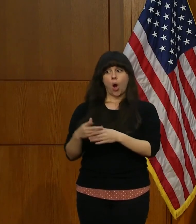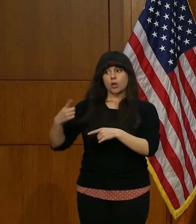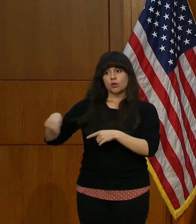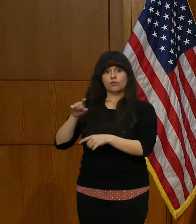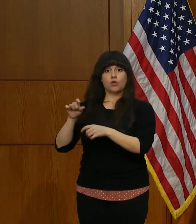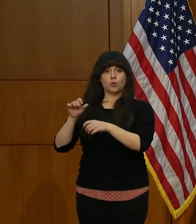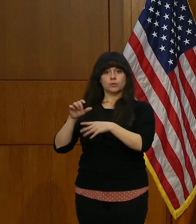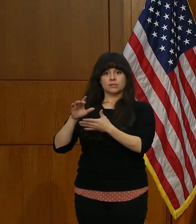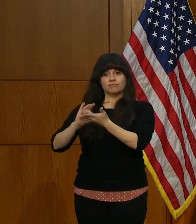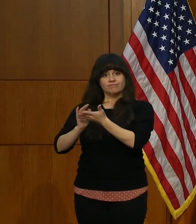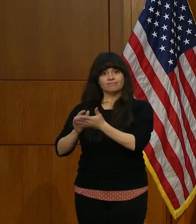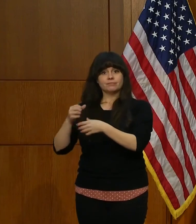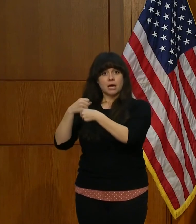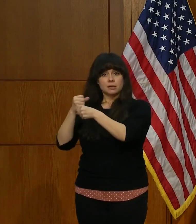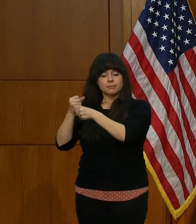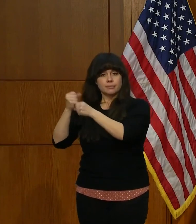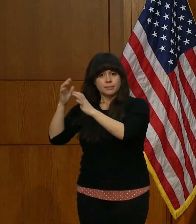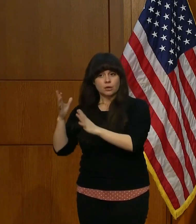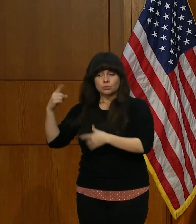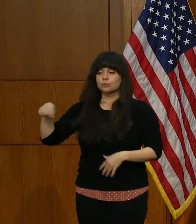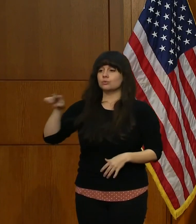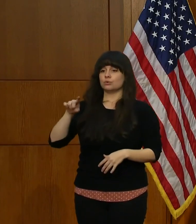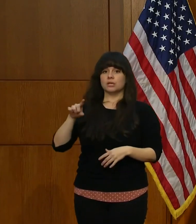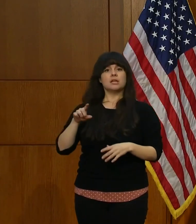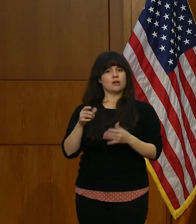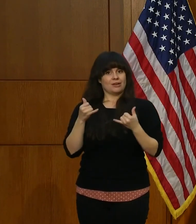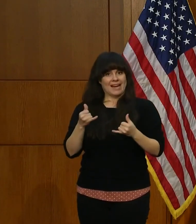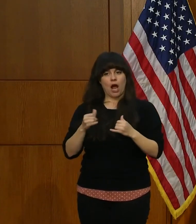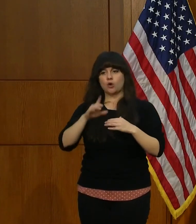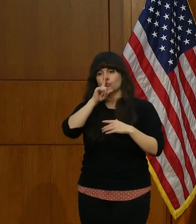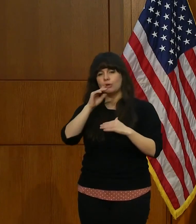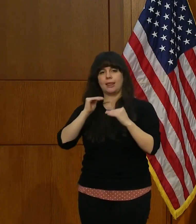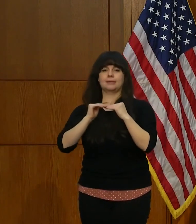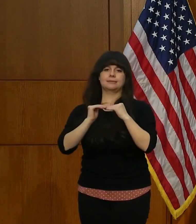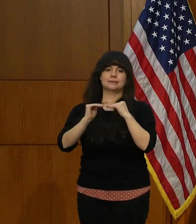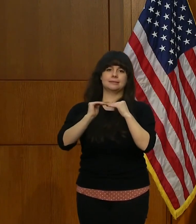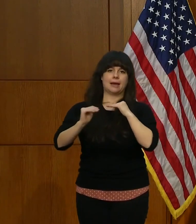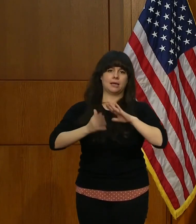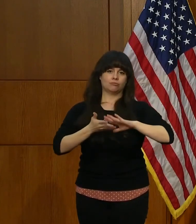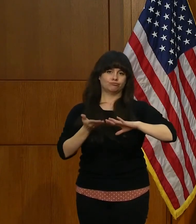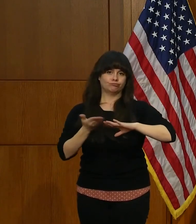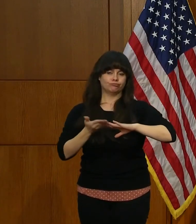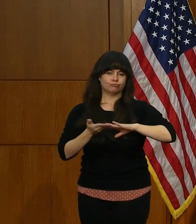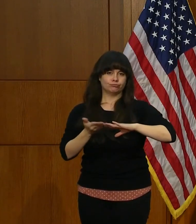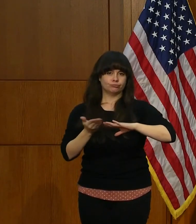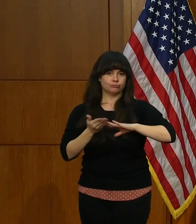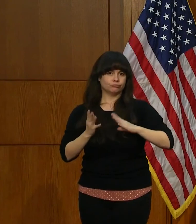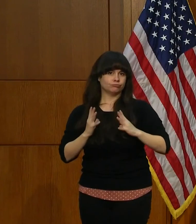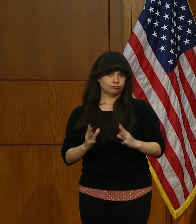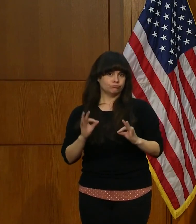MORE THAN A MONTH OF WORKING, THE DRUG MANUFACTURERS HAVE HIT A STABLE, REGULAR SUSTAINABLE